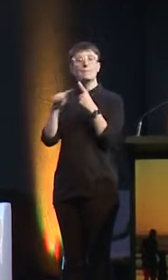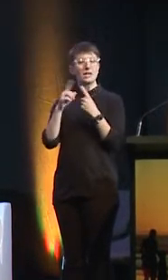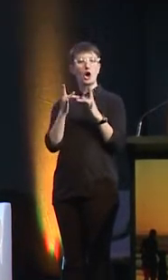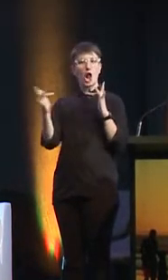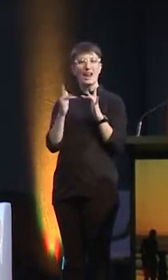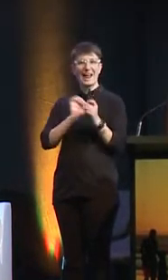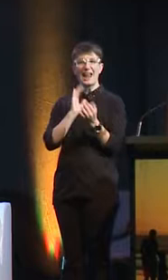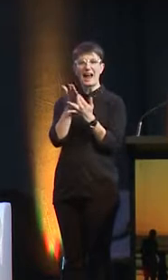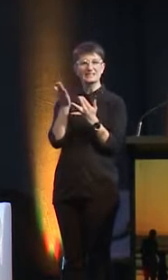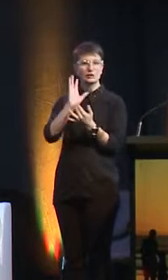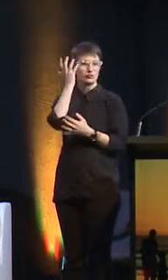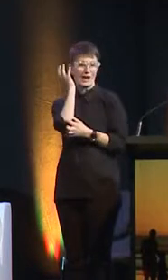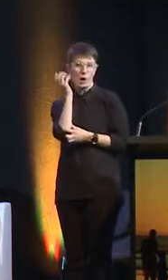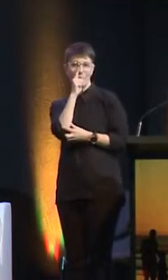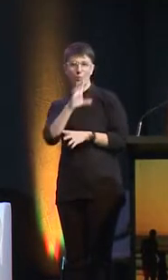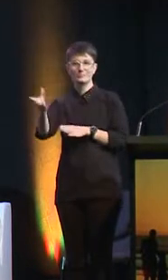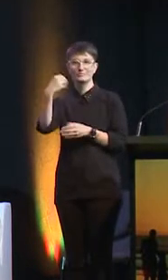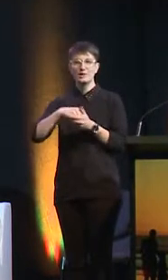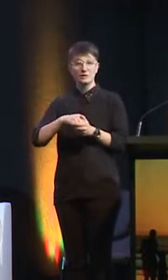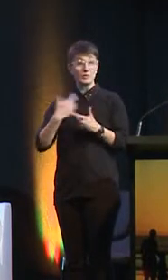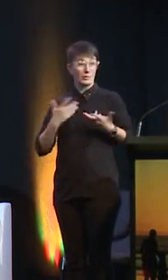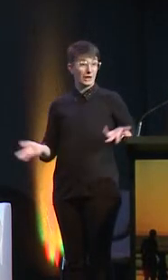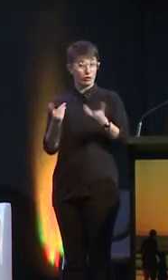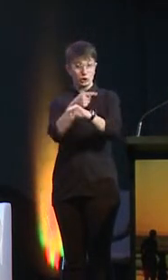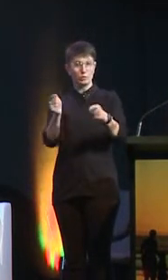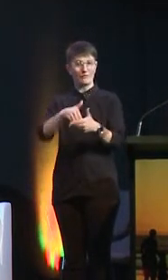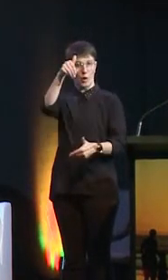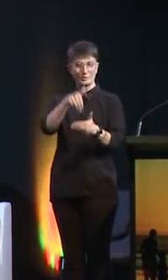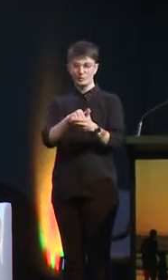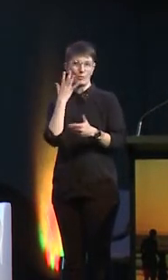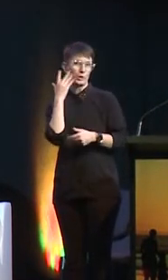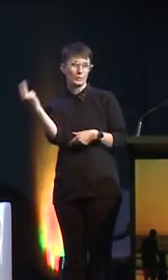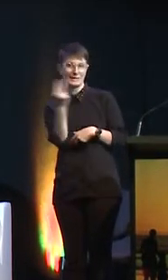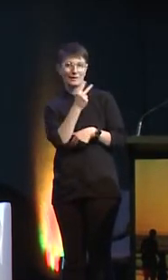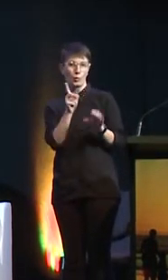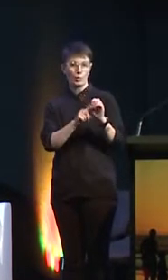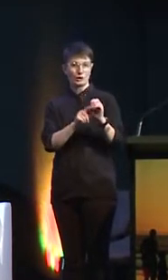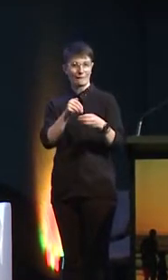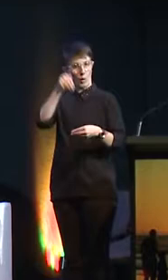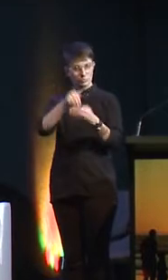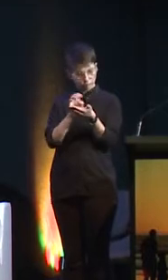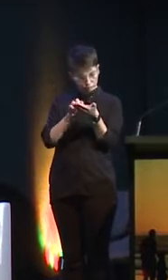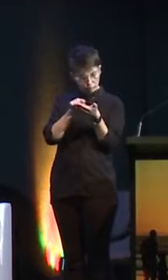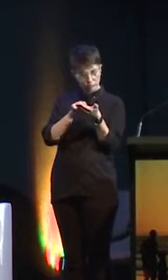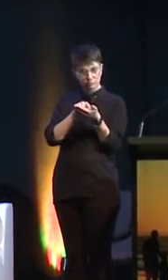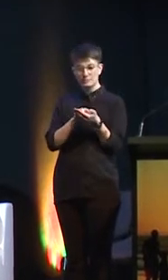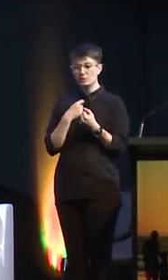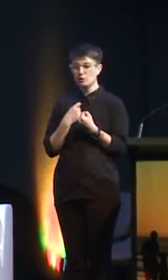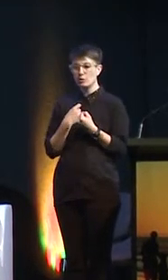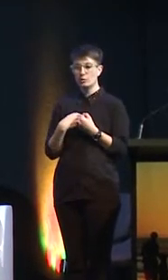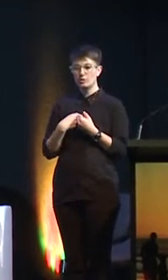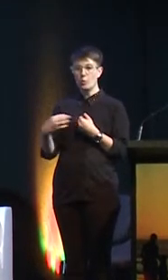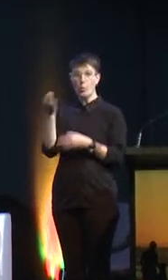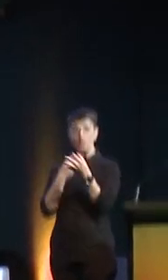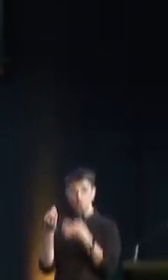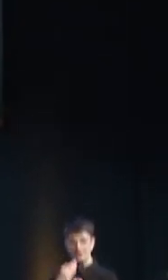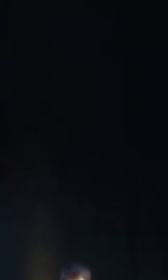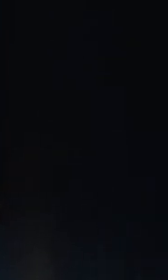vote on those questions as we put them up. So the Q&A will actually be available for